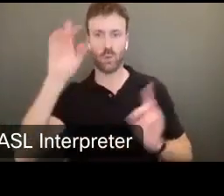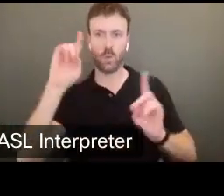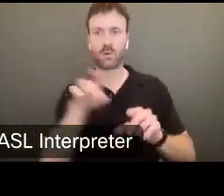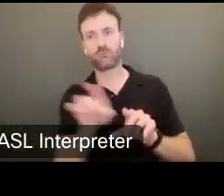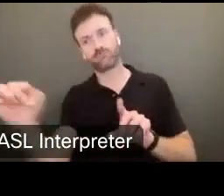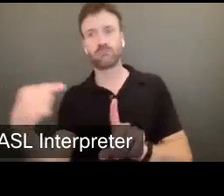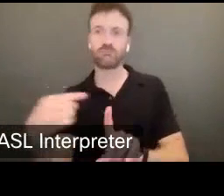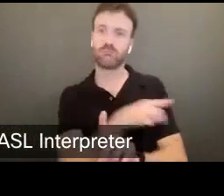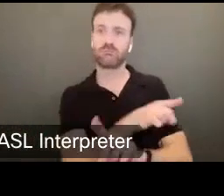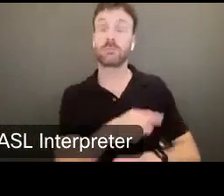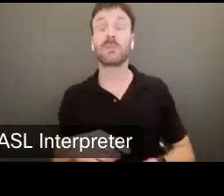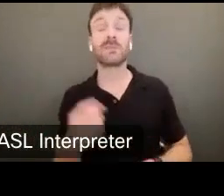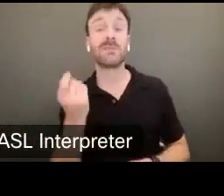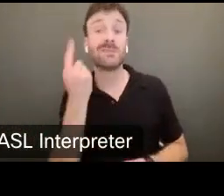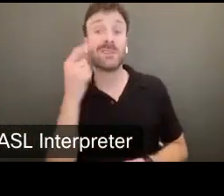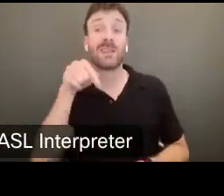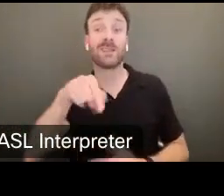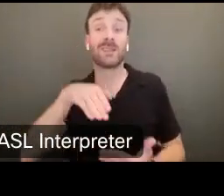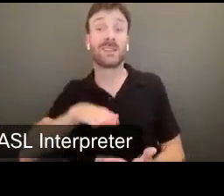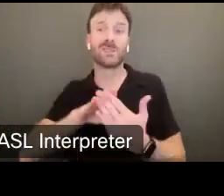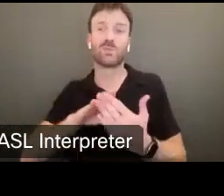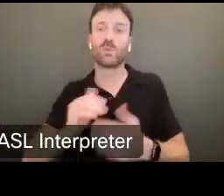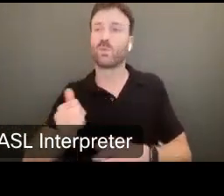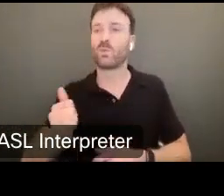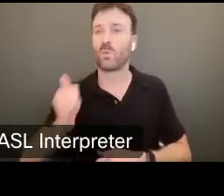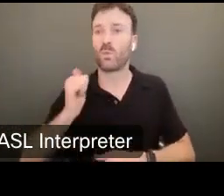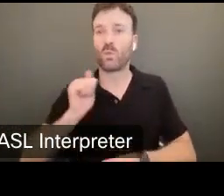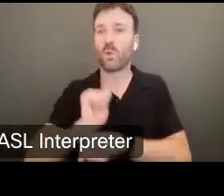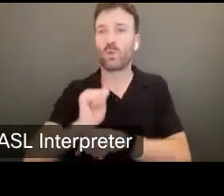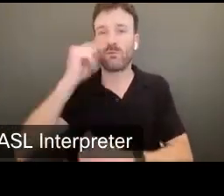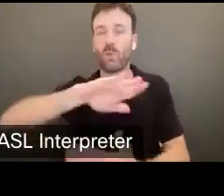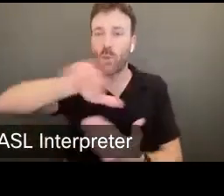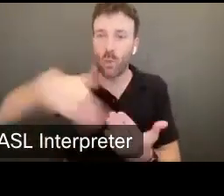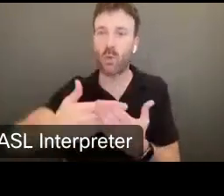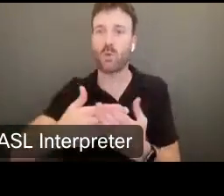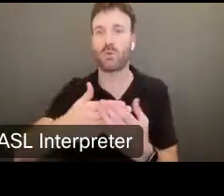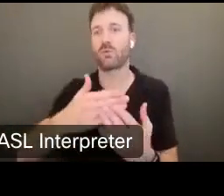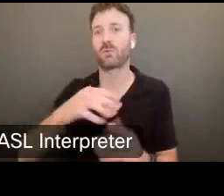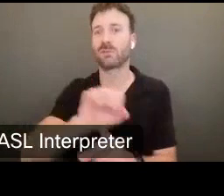However, this approach won't work in all scenarios such as short-term construction in relation